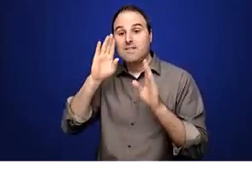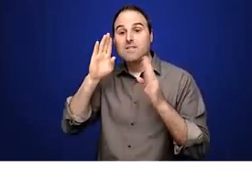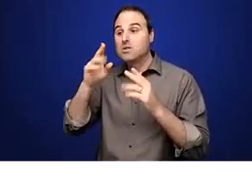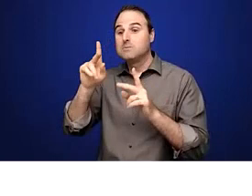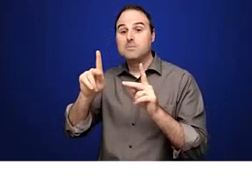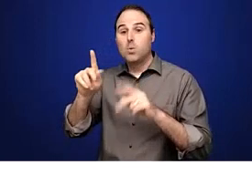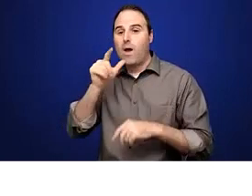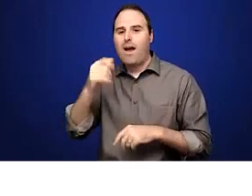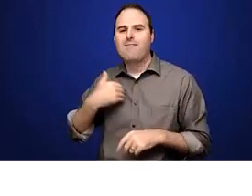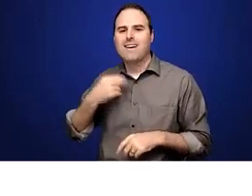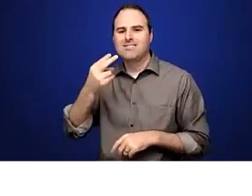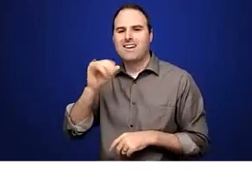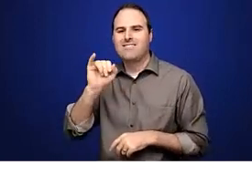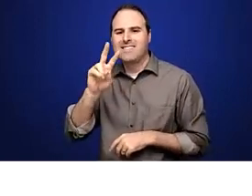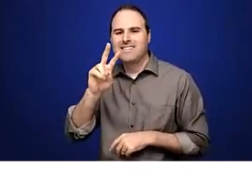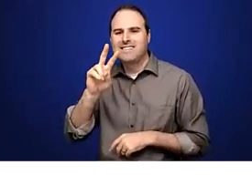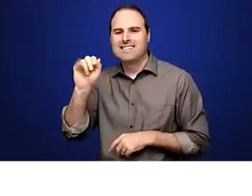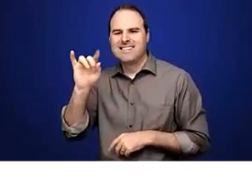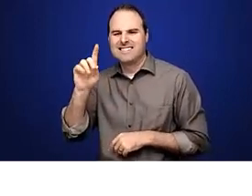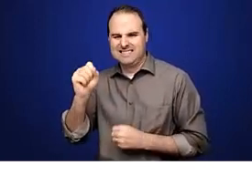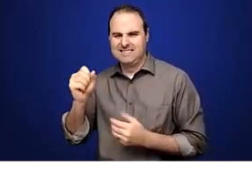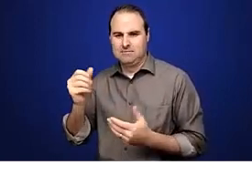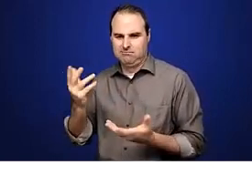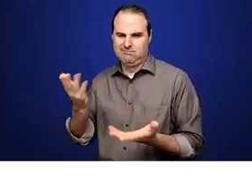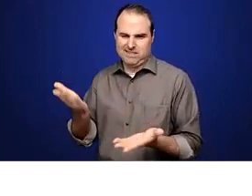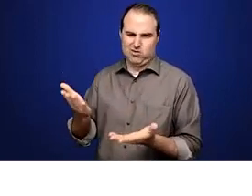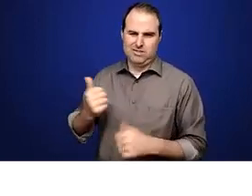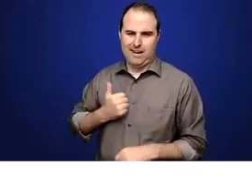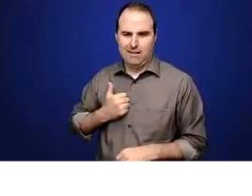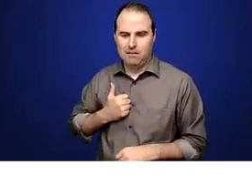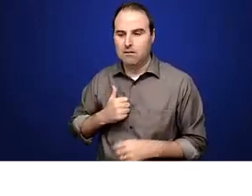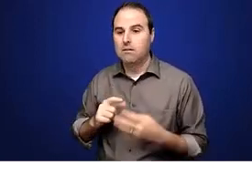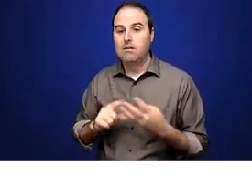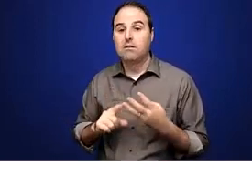We had mental health groups. We had Crohn's and colitis.